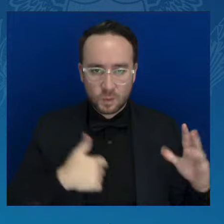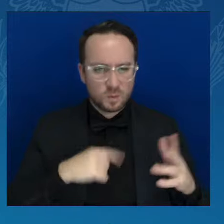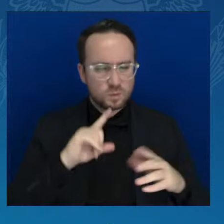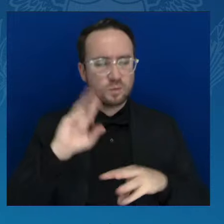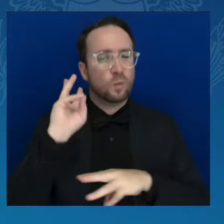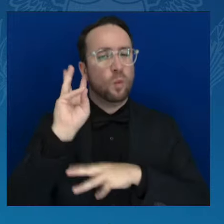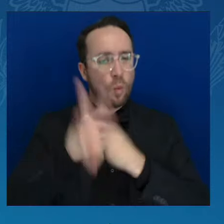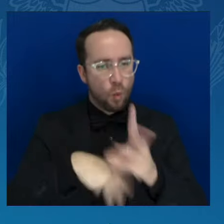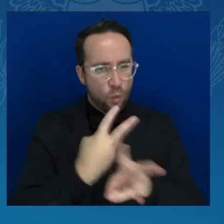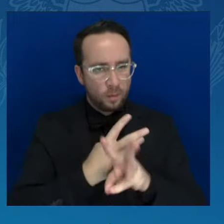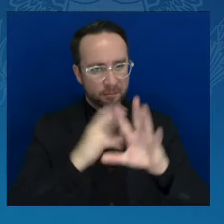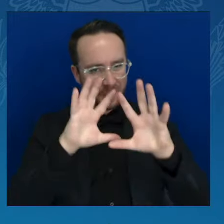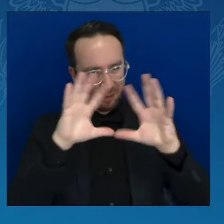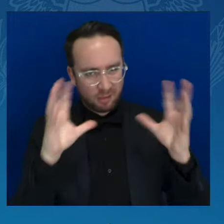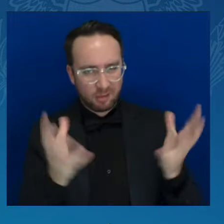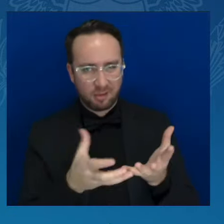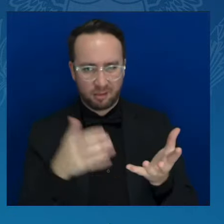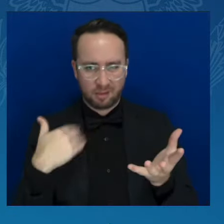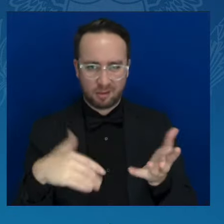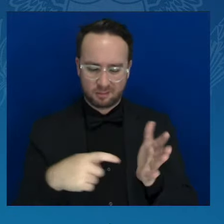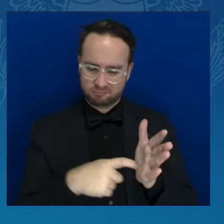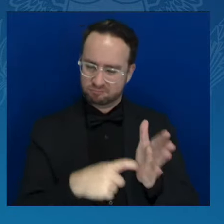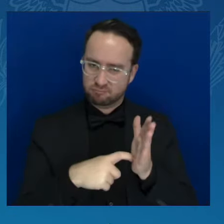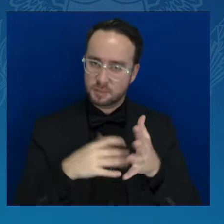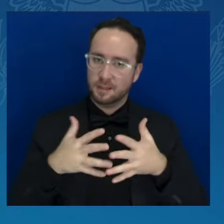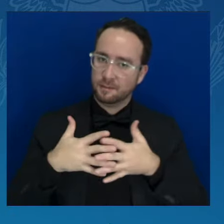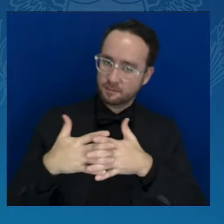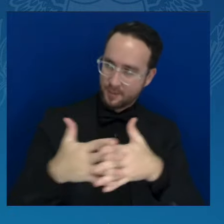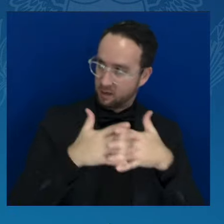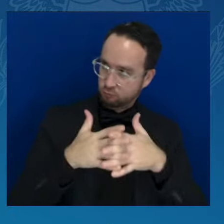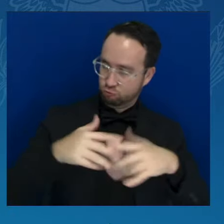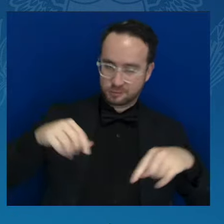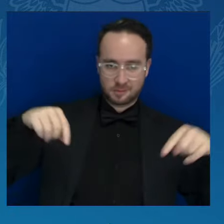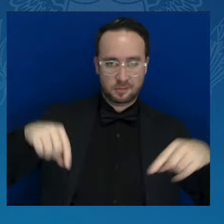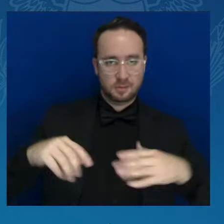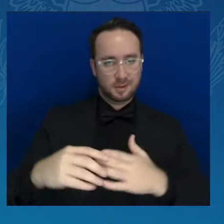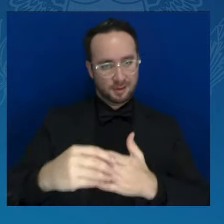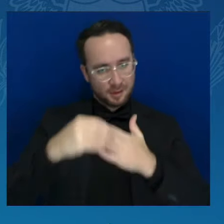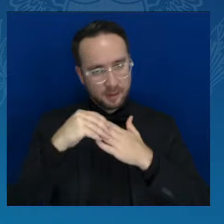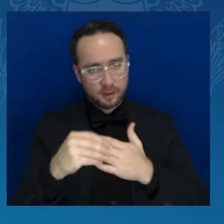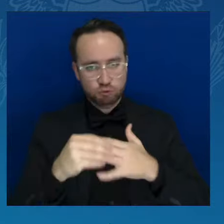All of this is made possible, only made possible, frankly,